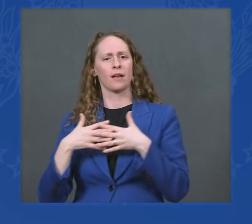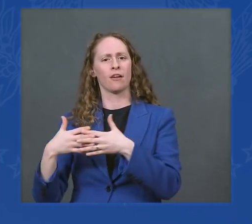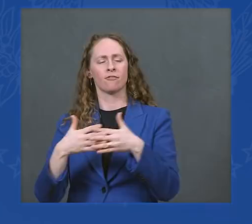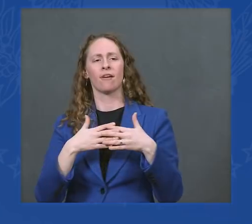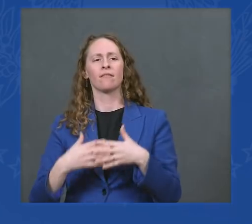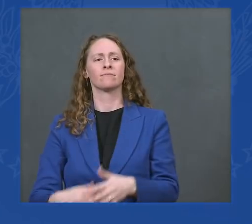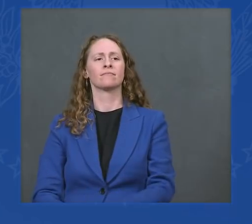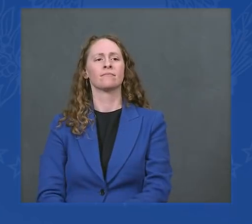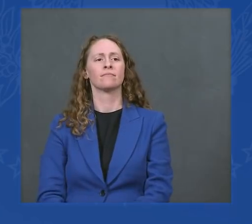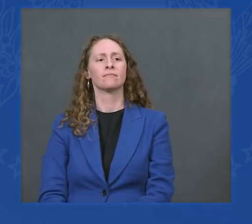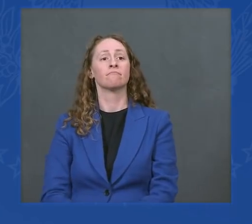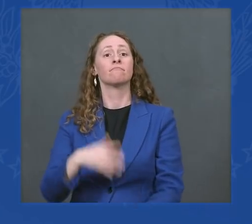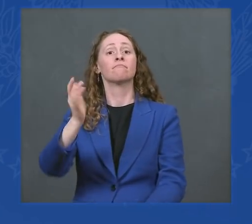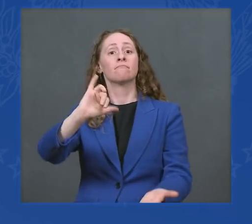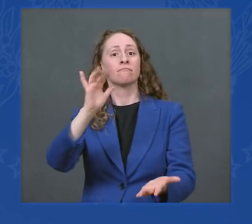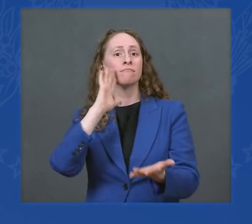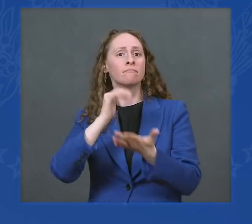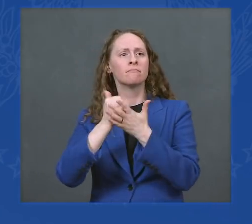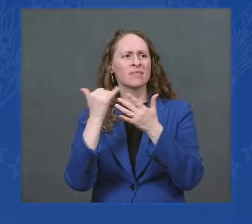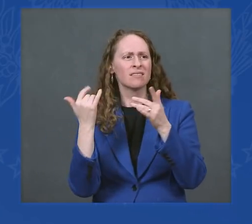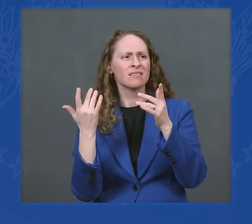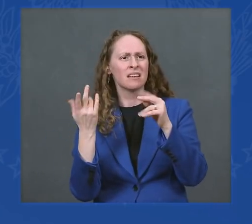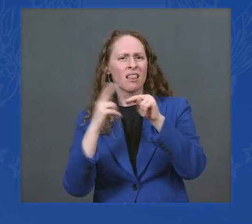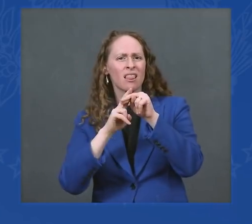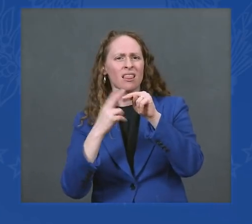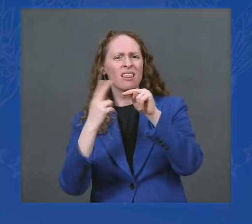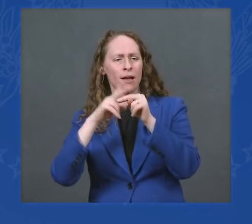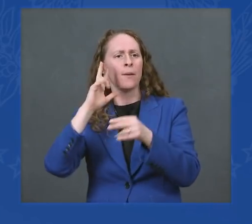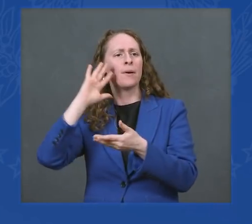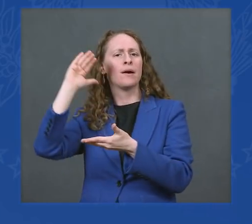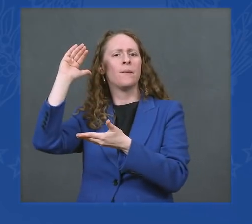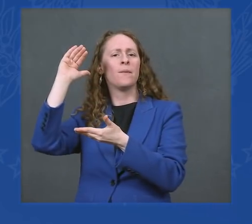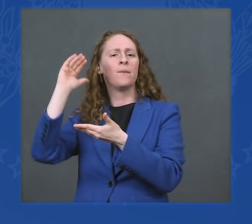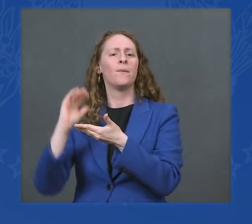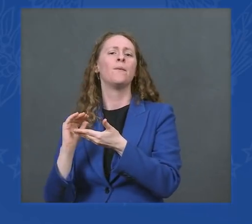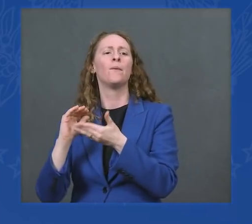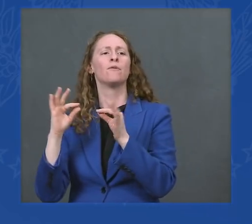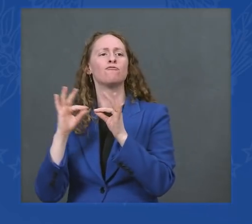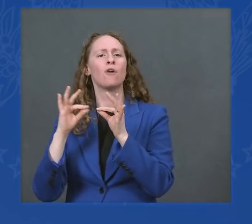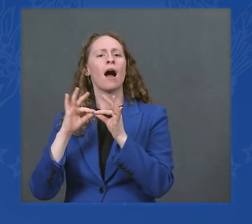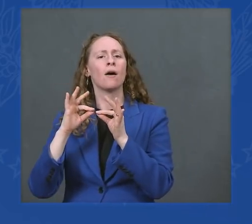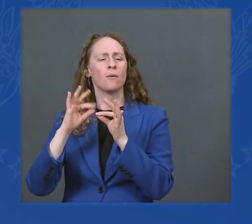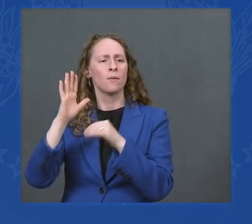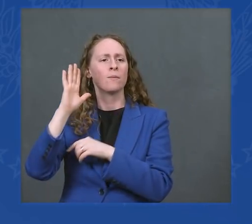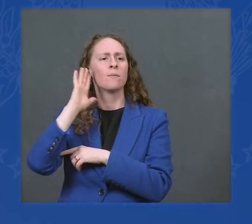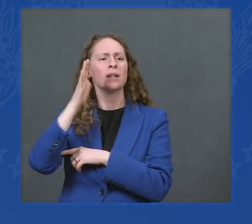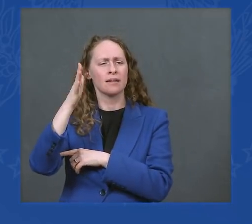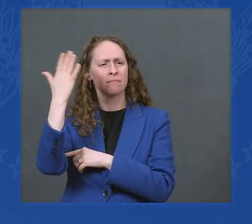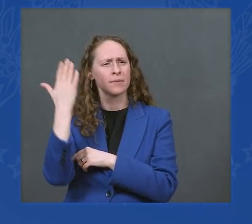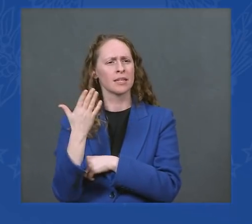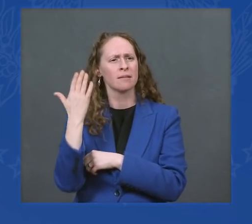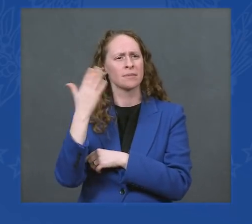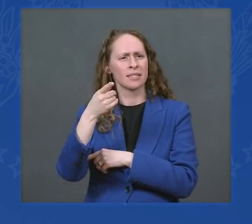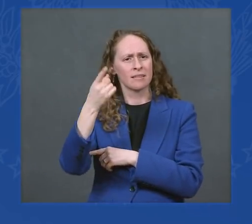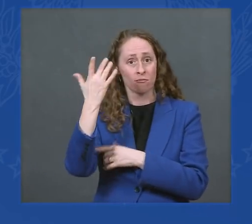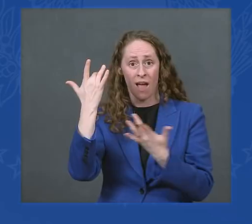is because they lack semiconductors. They're not able to build them quick enough so the price goes up higher because there's fewer to sell.